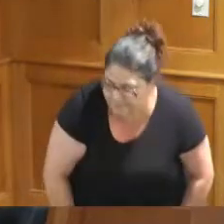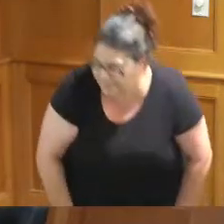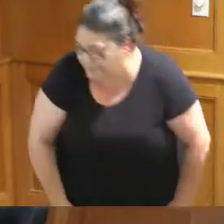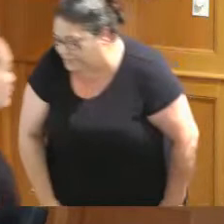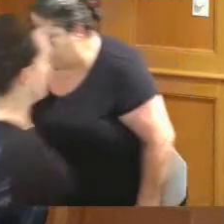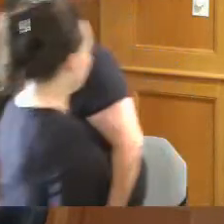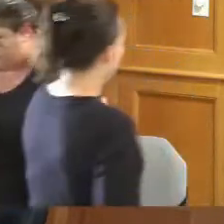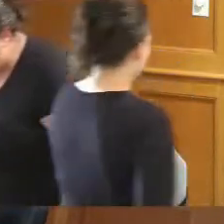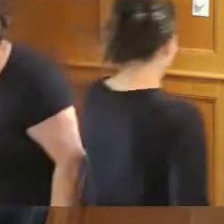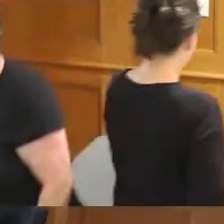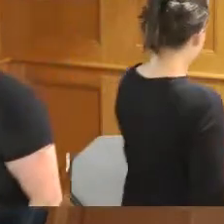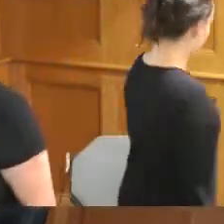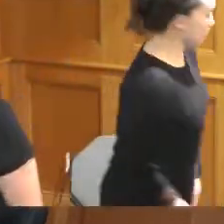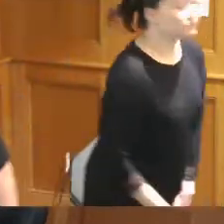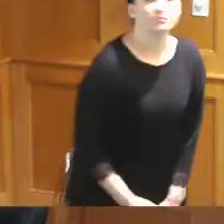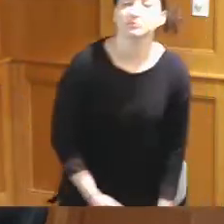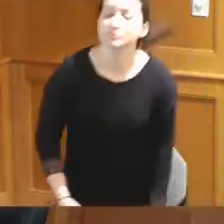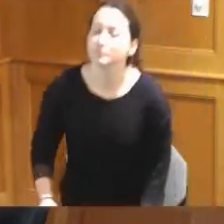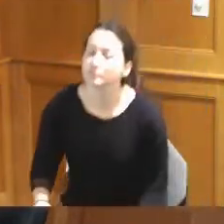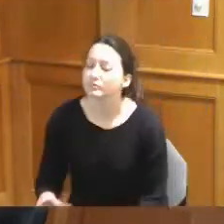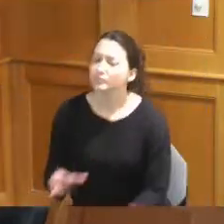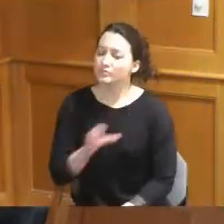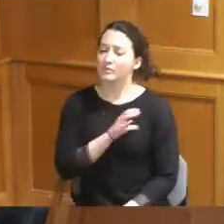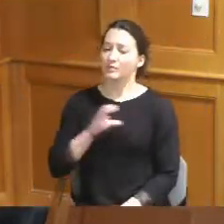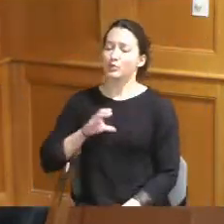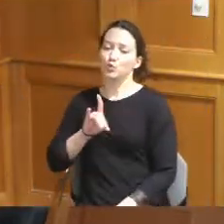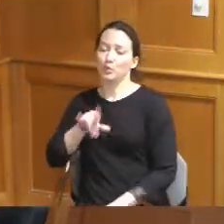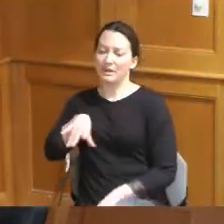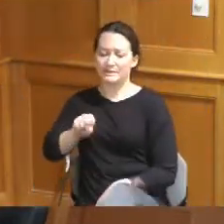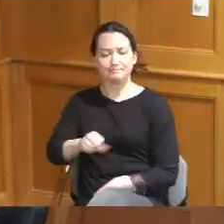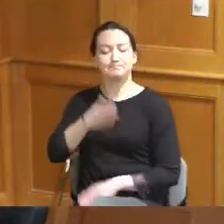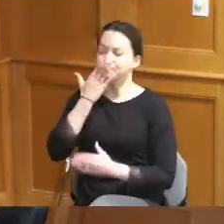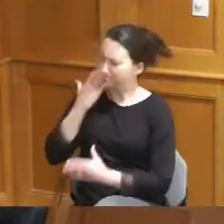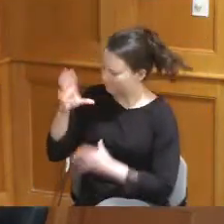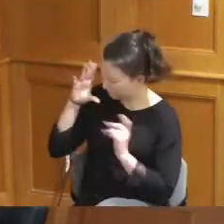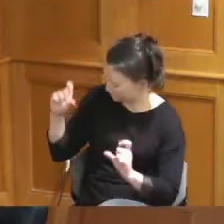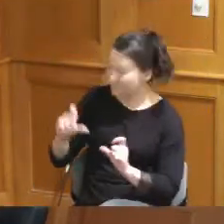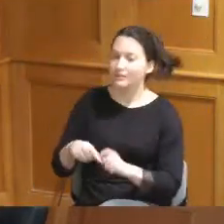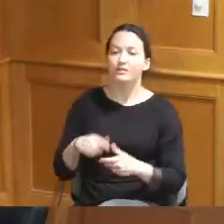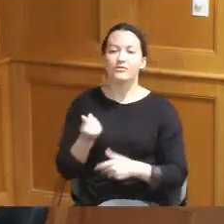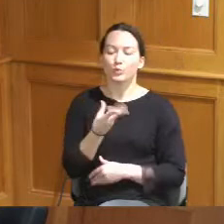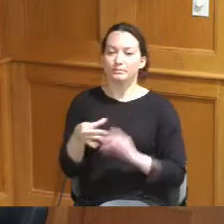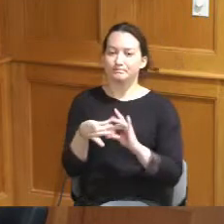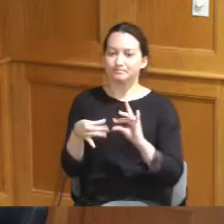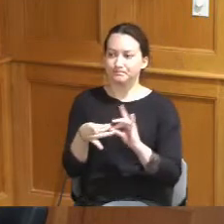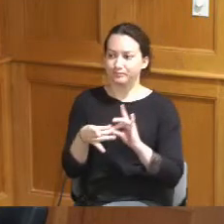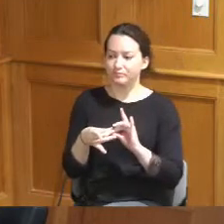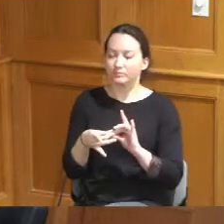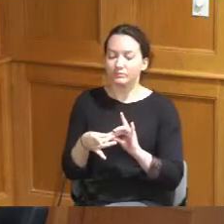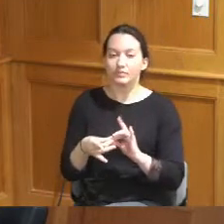thank you Madam Chair just a few things the Commission on Women and Girls ceremony we